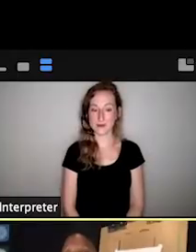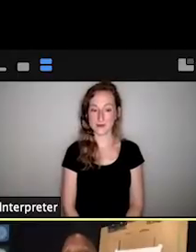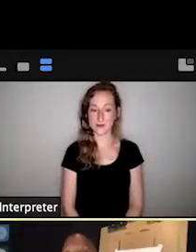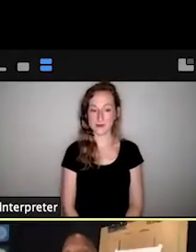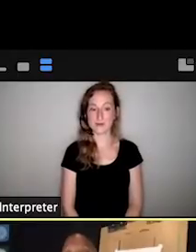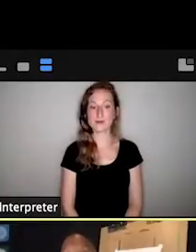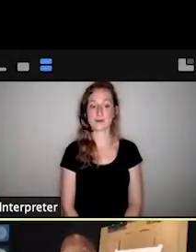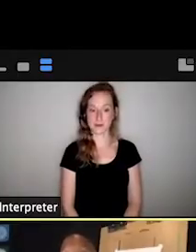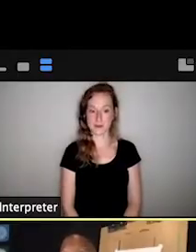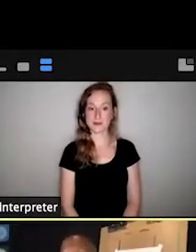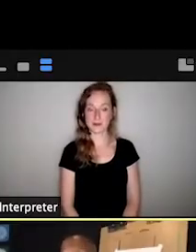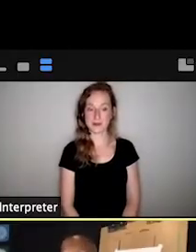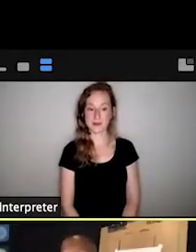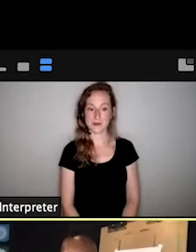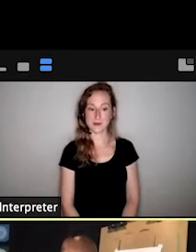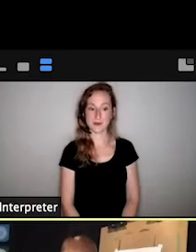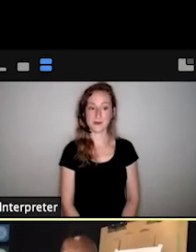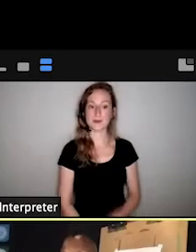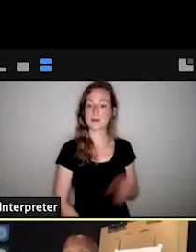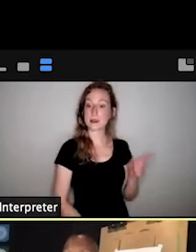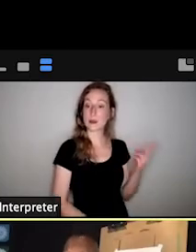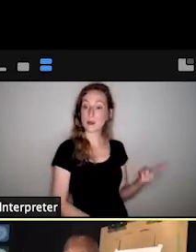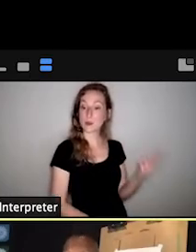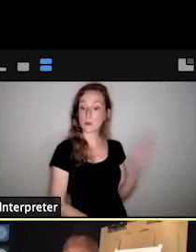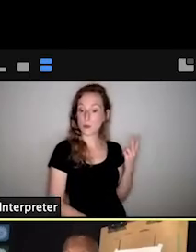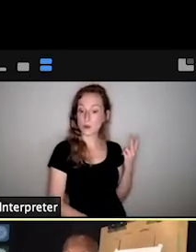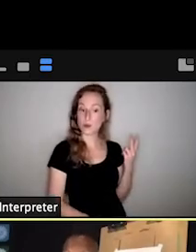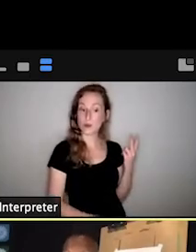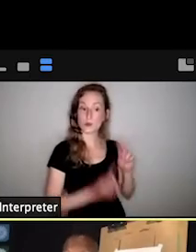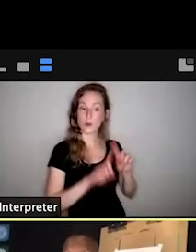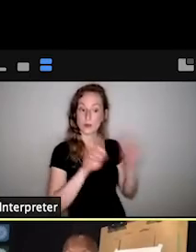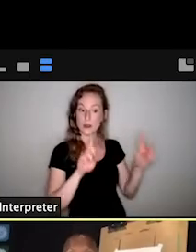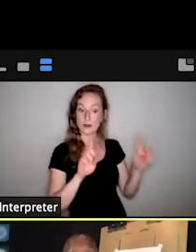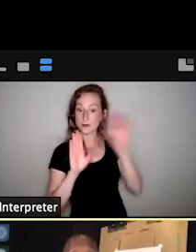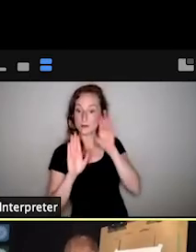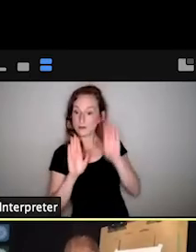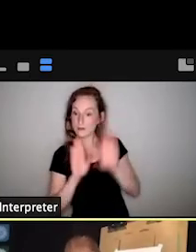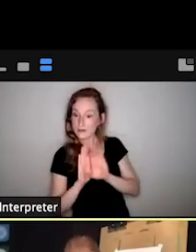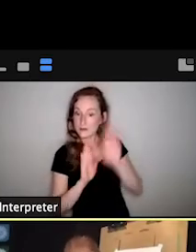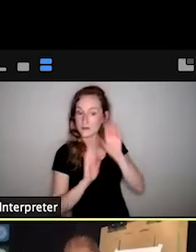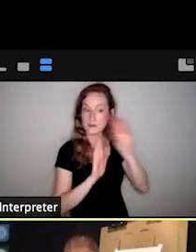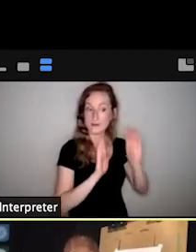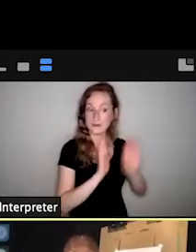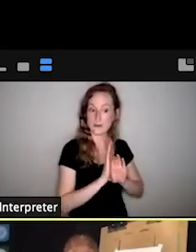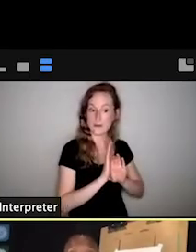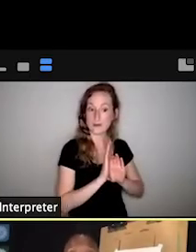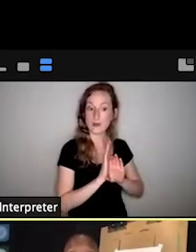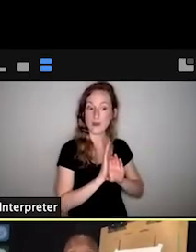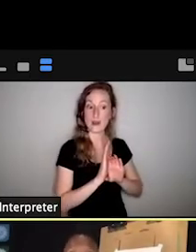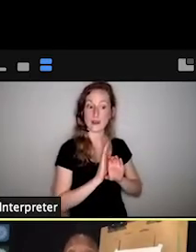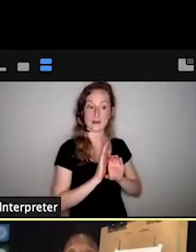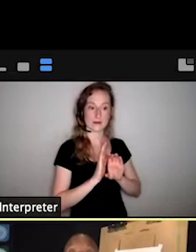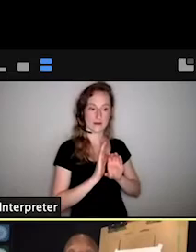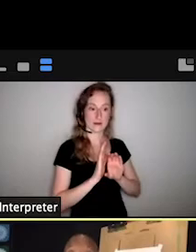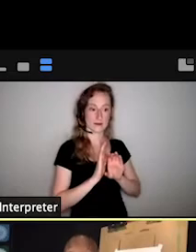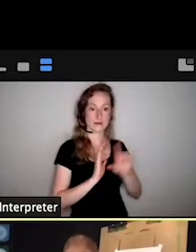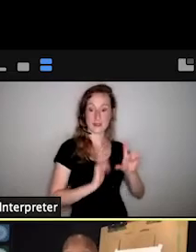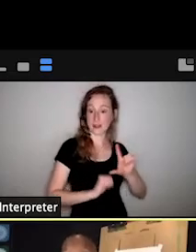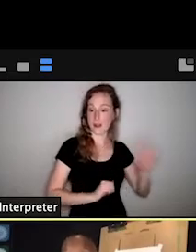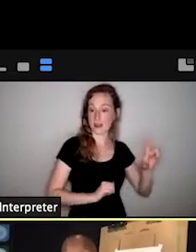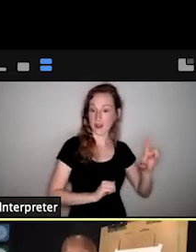Here are two abstract artworks by Clyfford Still, a watercolor painting and an oil pastel